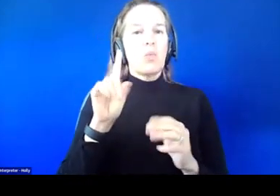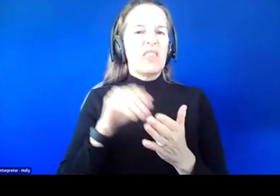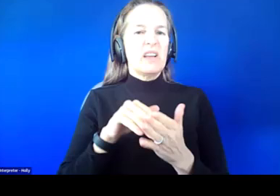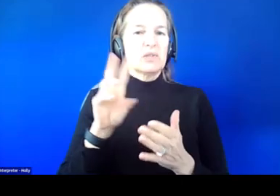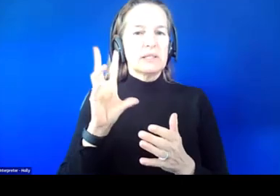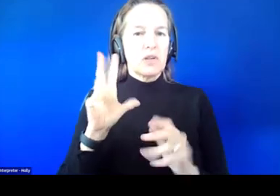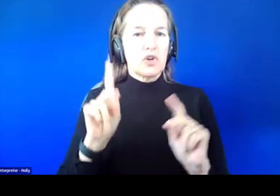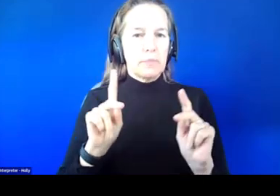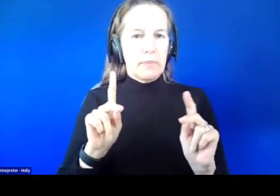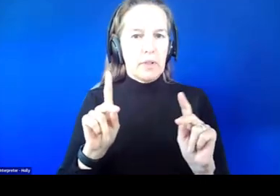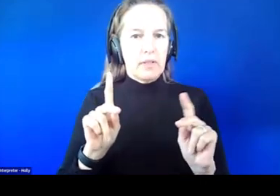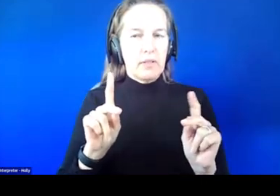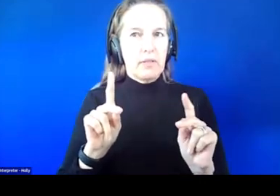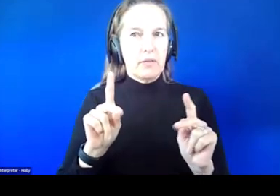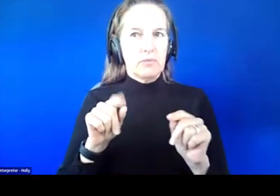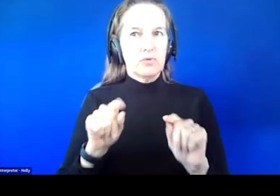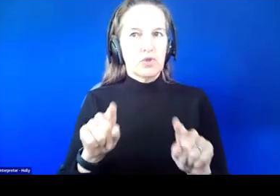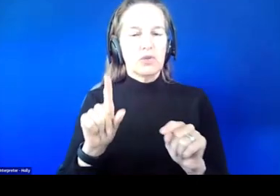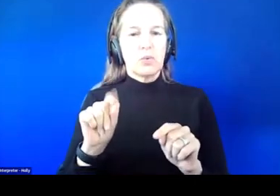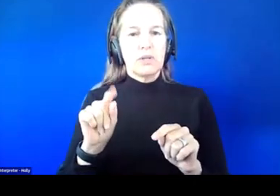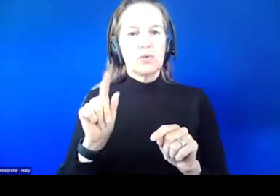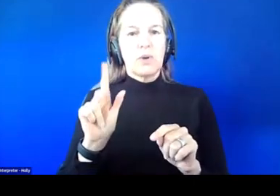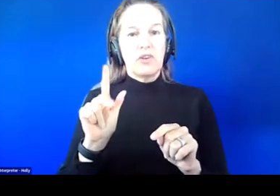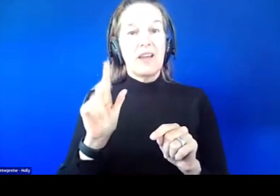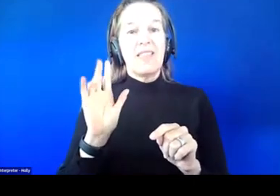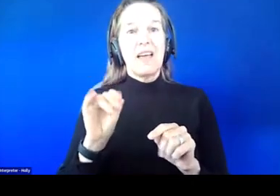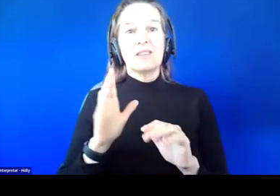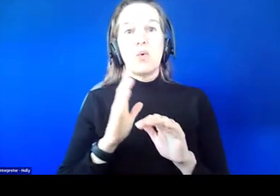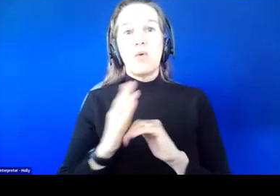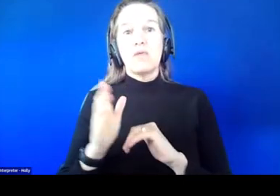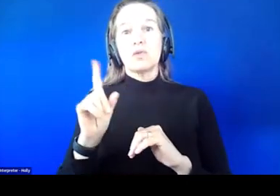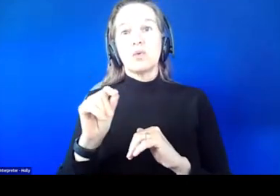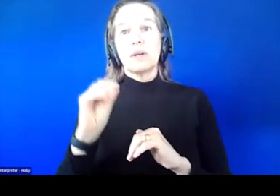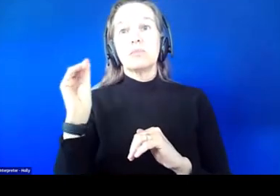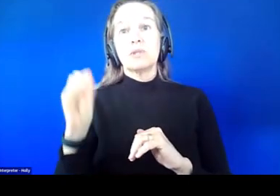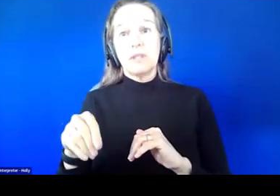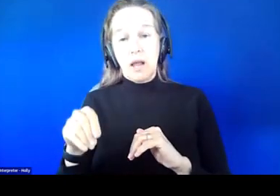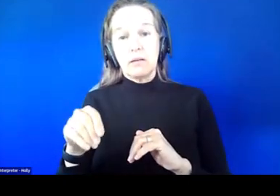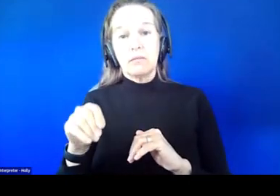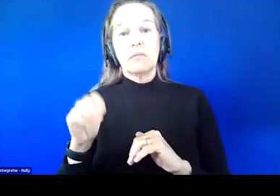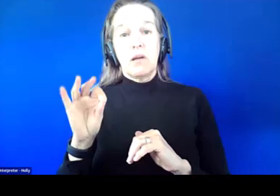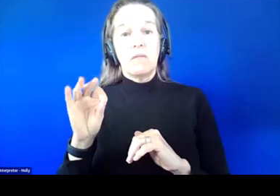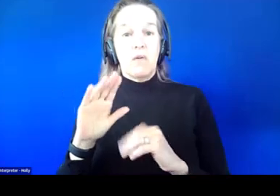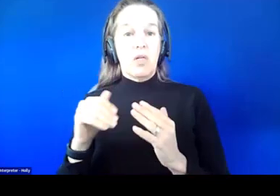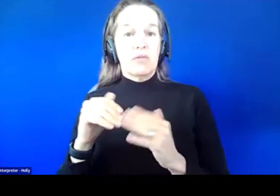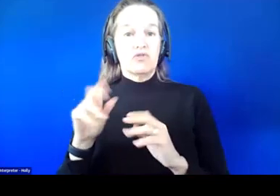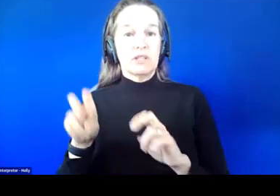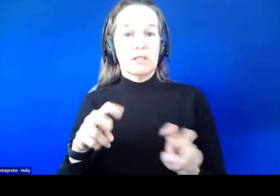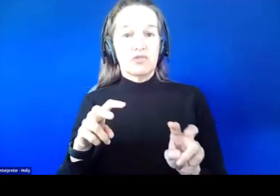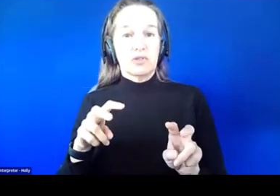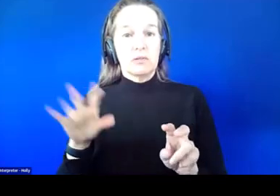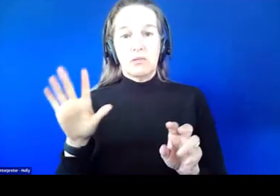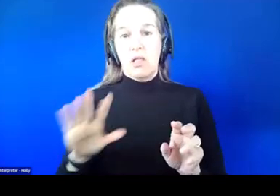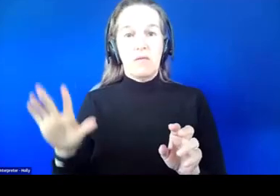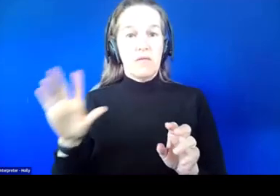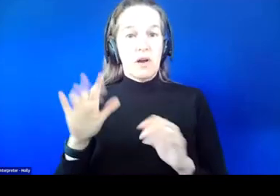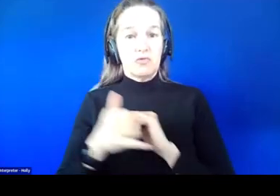accounts for 20% of all transitions nationwide. On the other end of the spectrum, 11